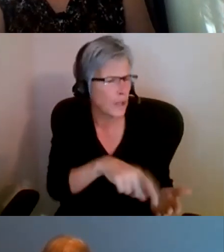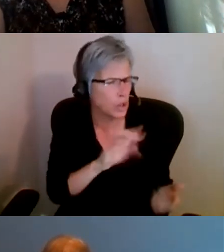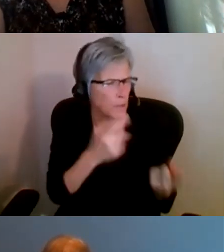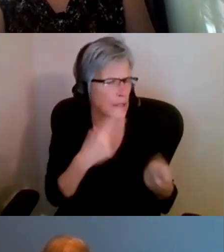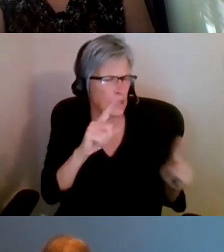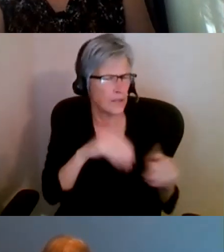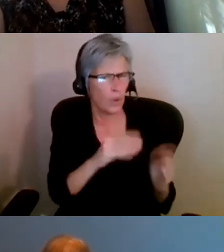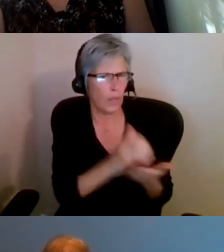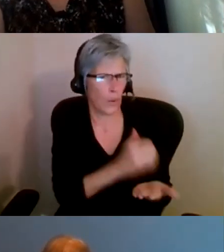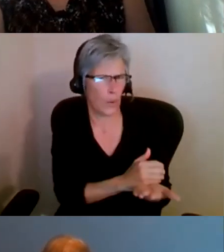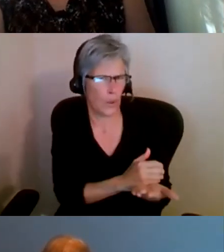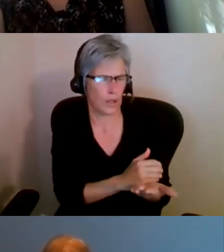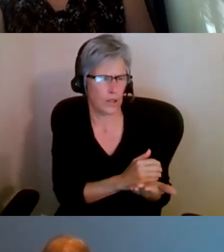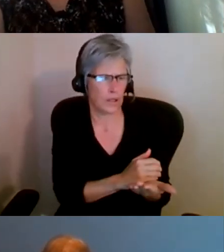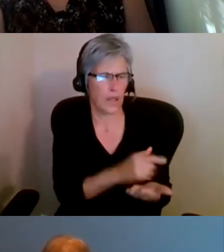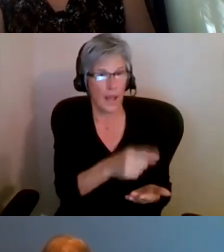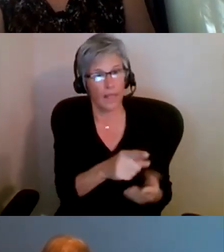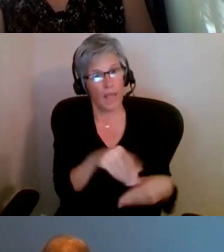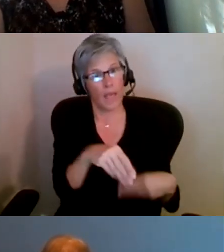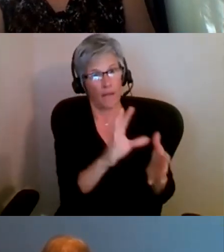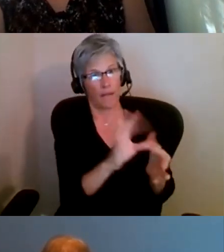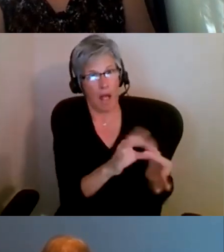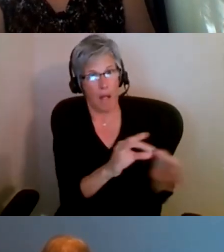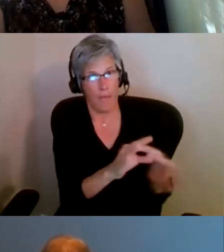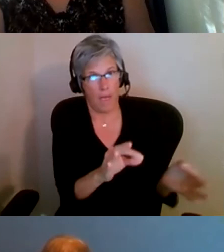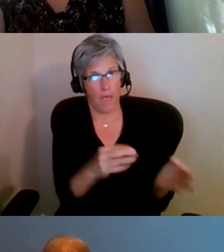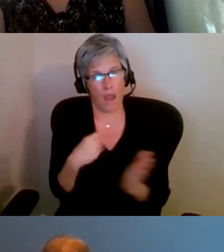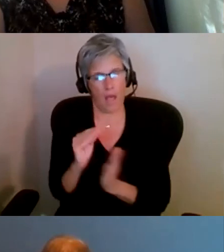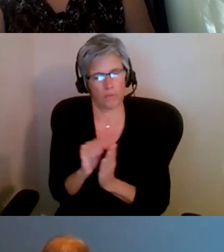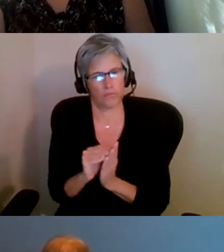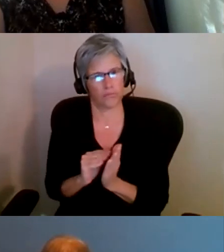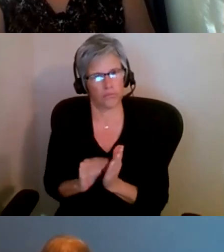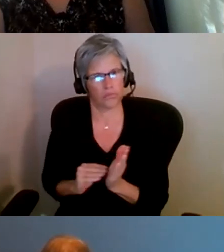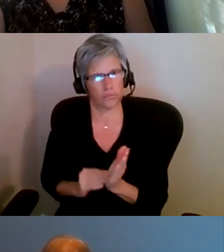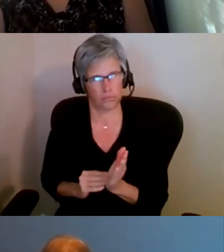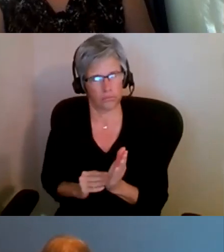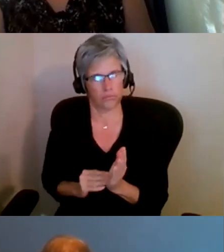and as they provided them I took them all down and then the next week I said here's the